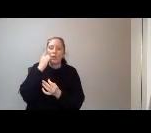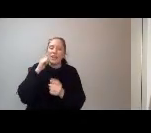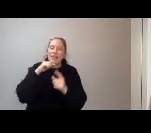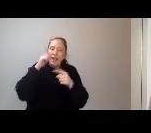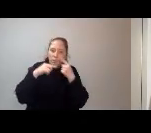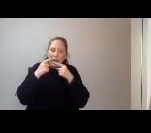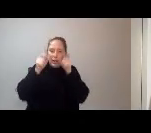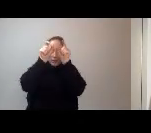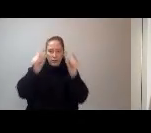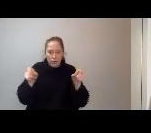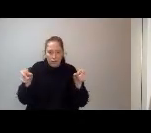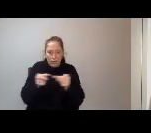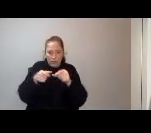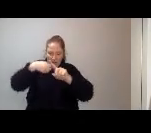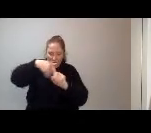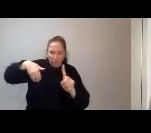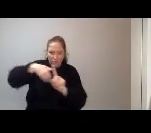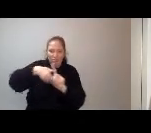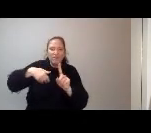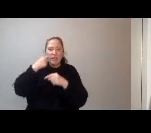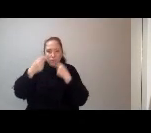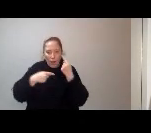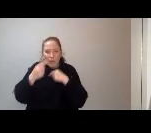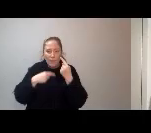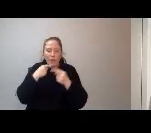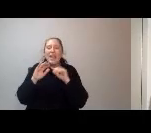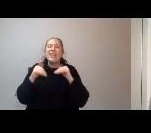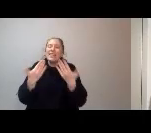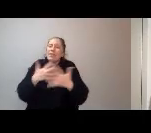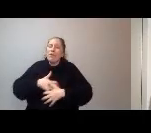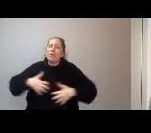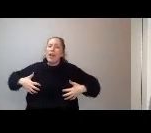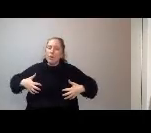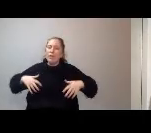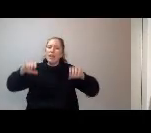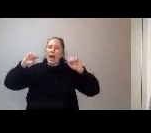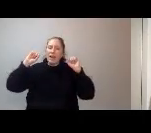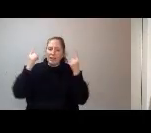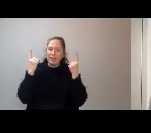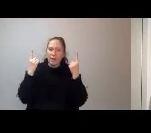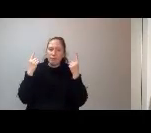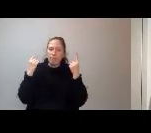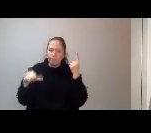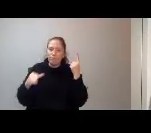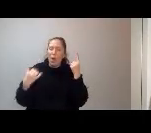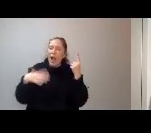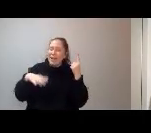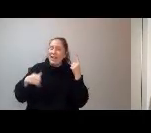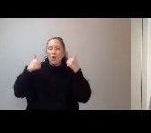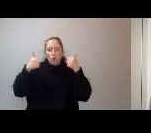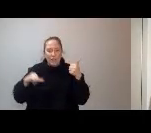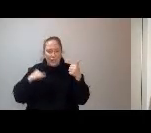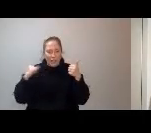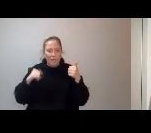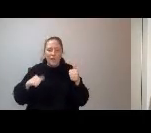but it gives them a framework for thinking about they need competency of staff, and managers, and boards.